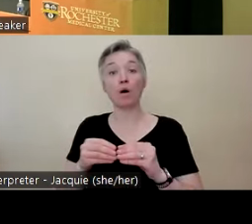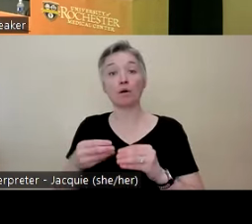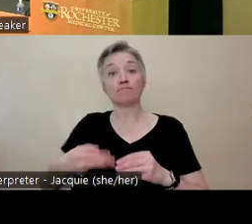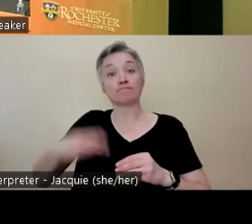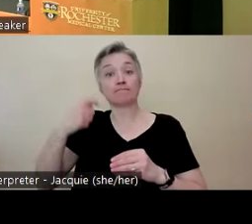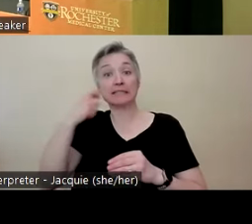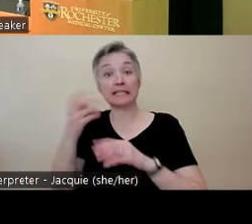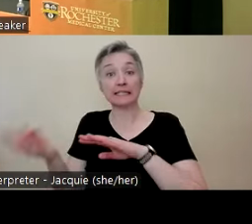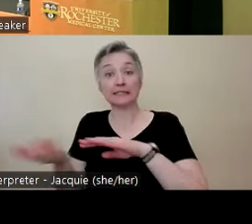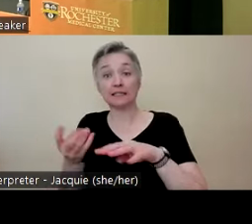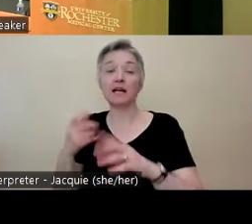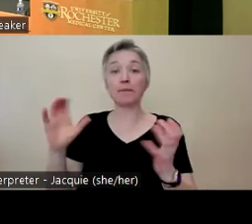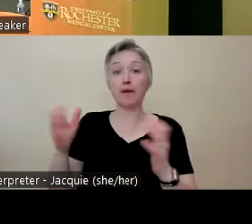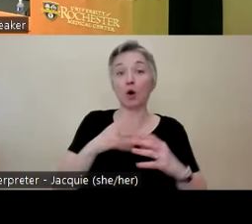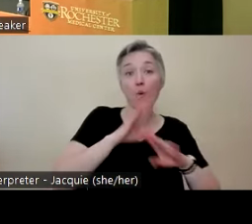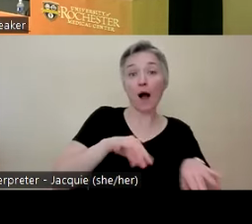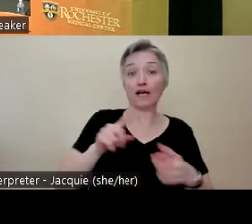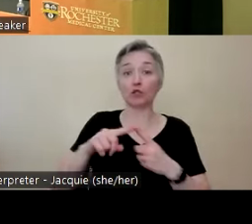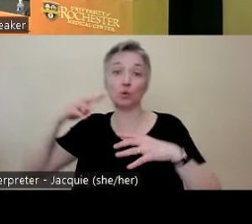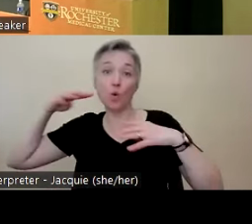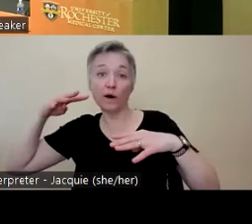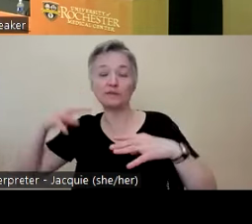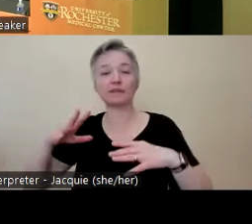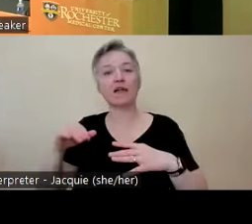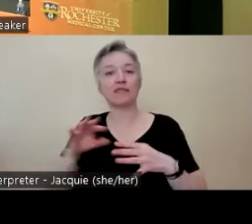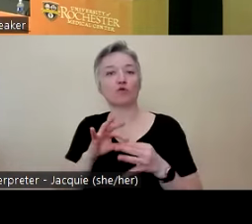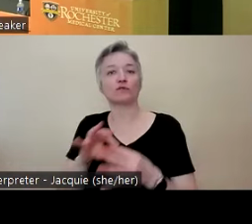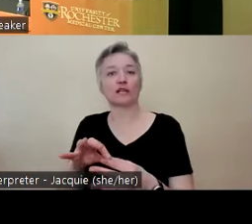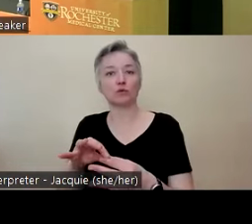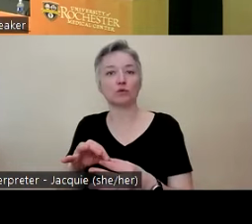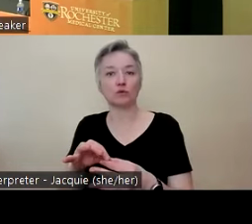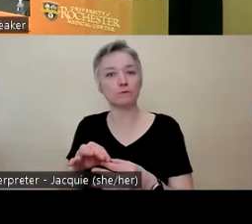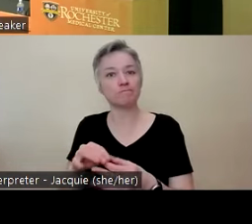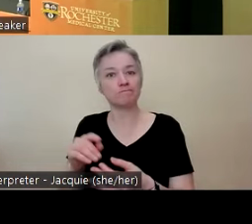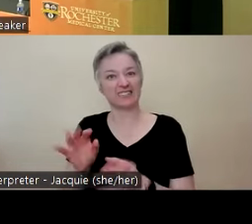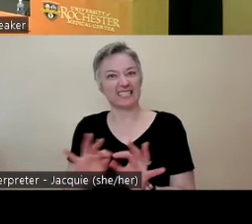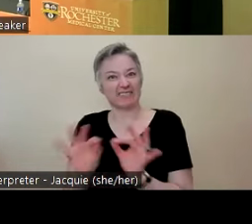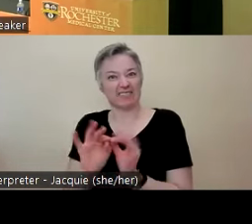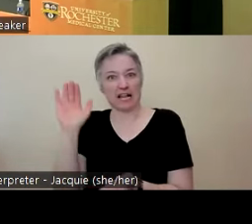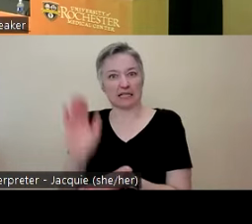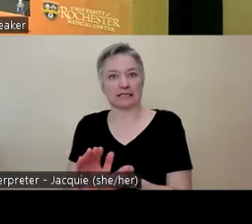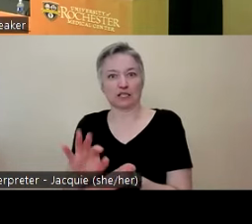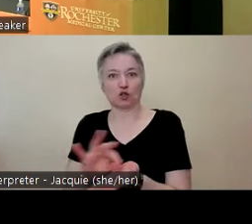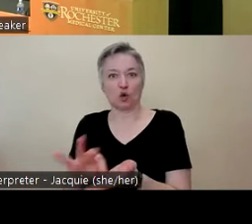noise was related to significantly lower scores on backward span for the autism